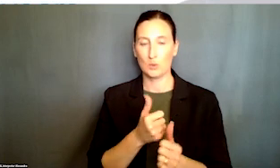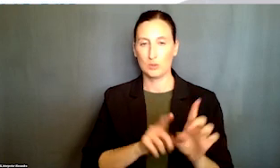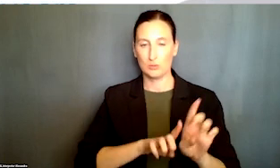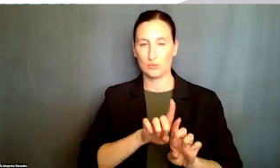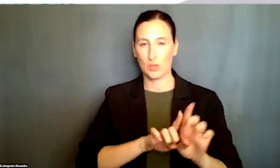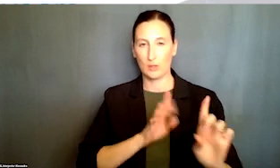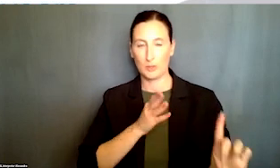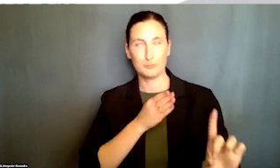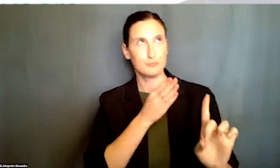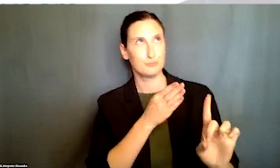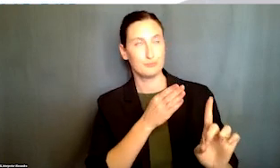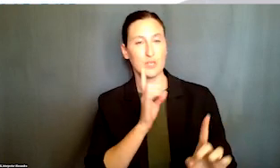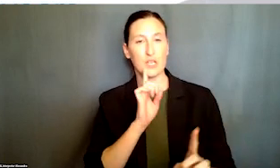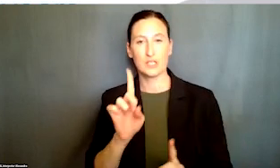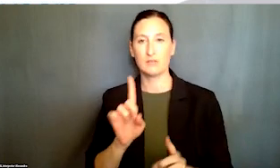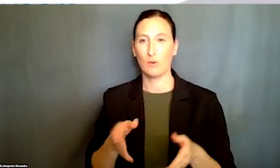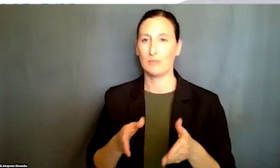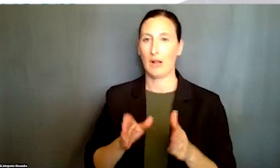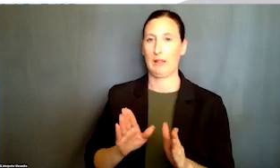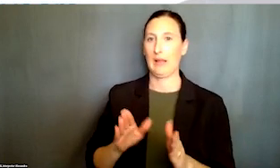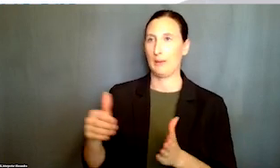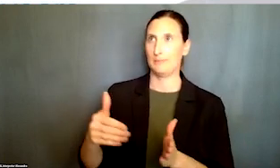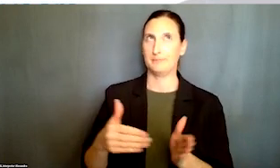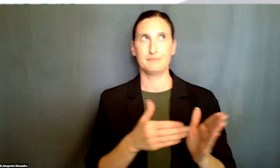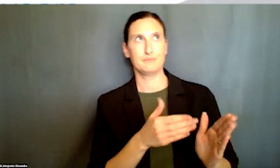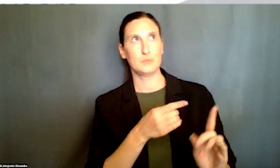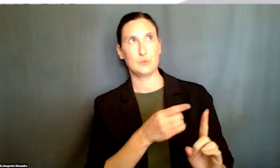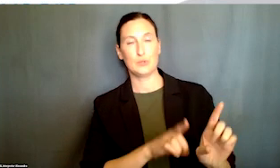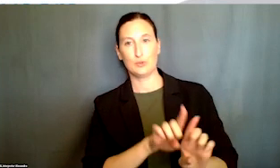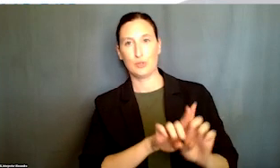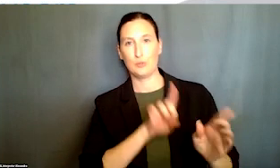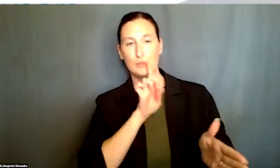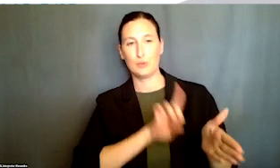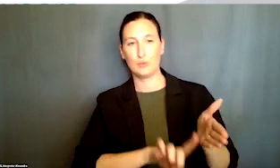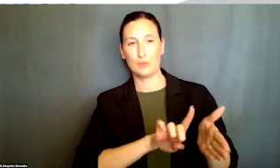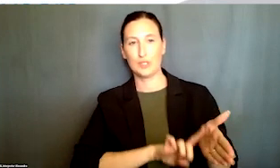provide pathways into astronomy research, foster diverse and inclusive